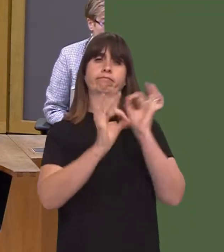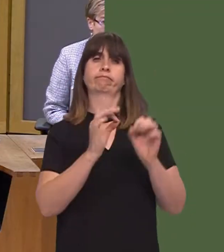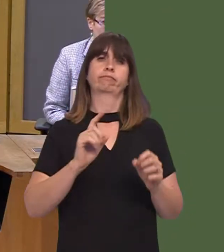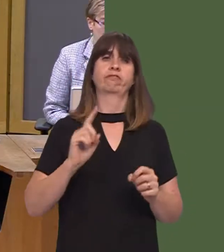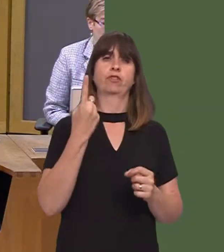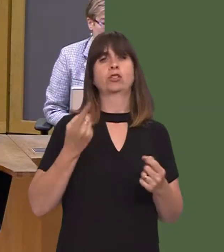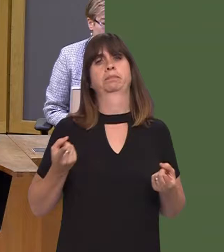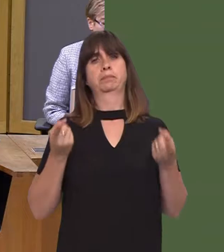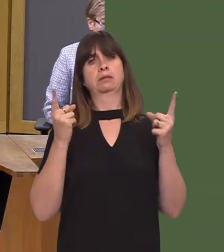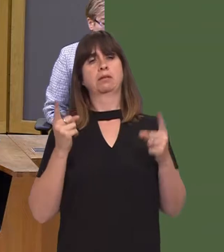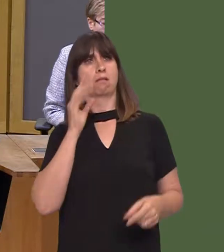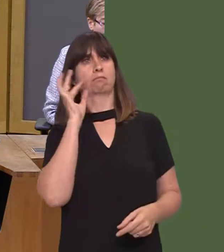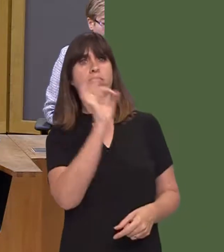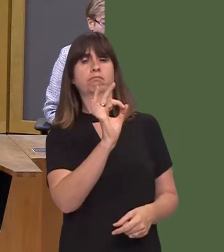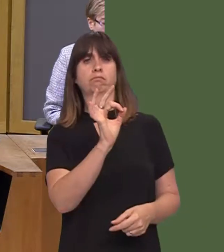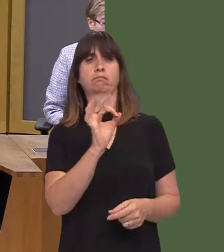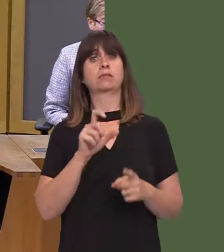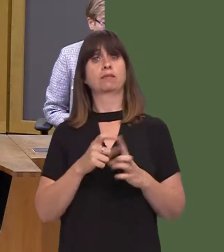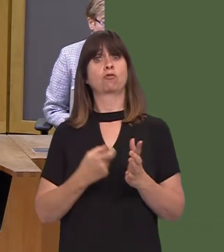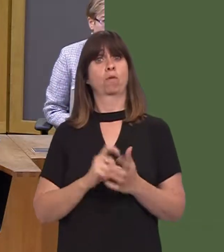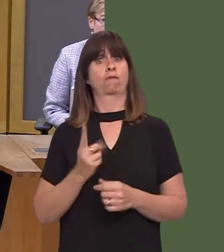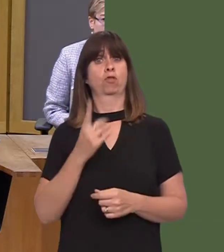iír Prif Weinidog, aír cwestiwn cyntaf, David Rowlands.